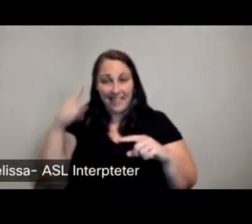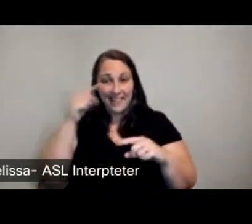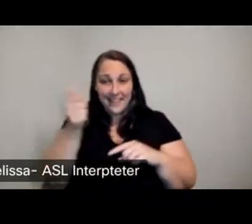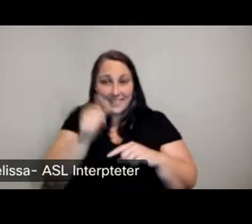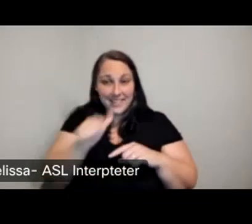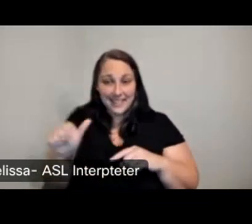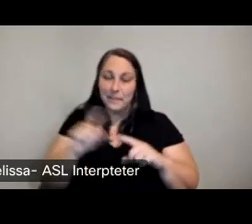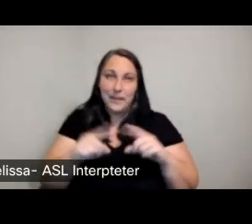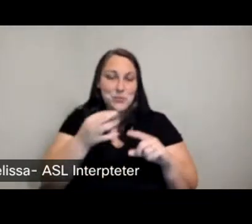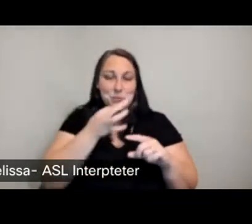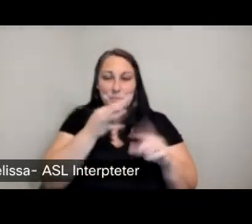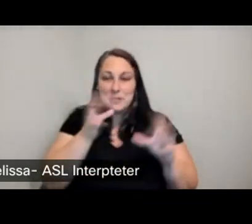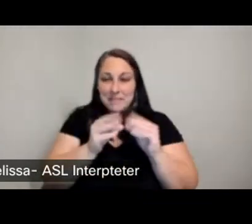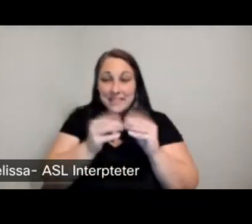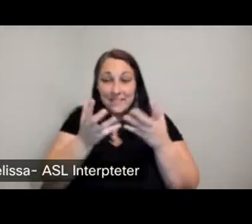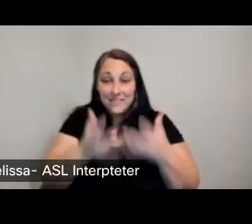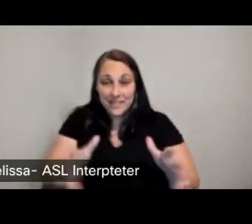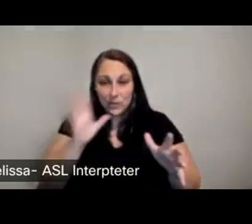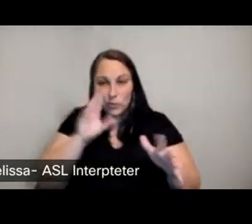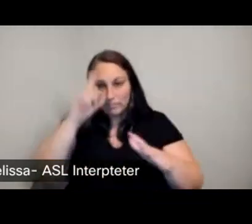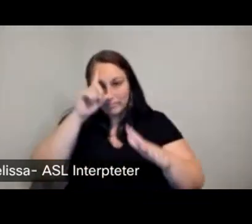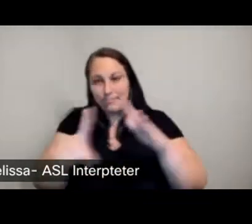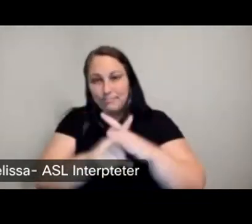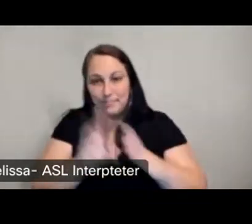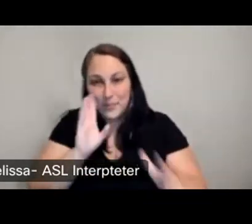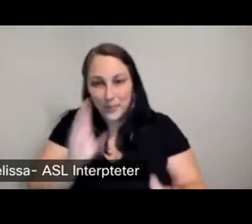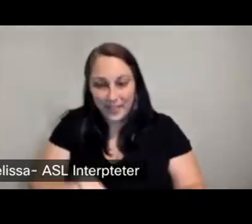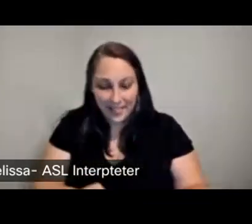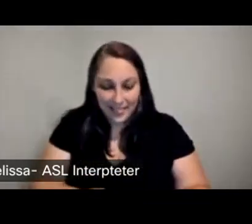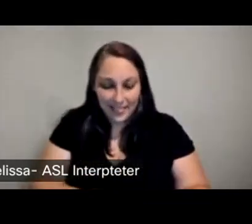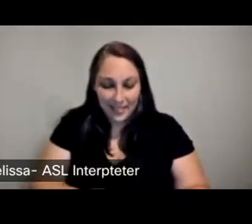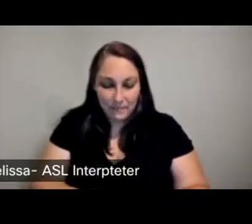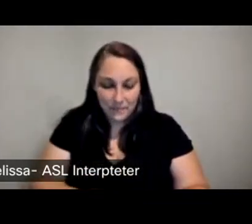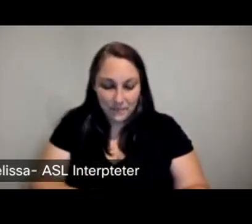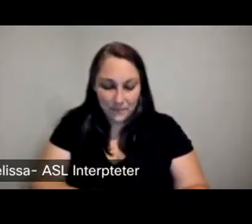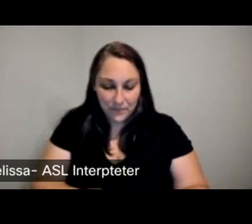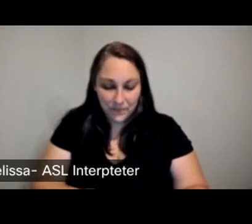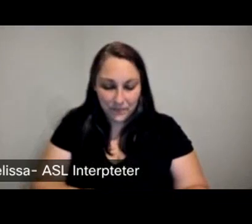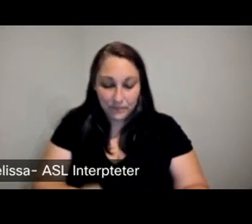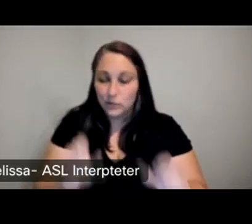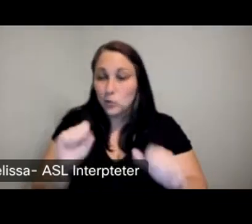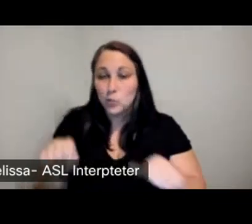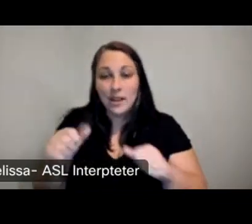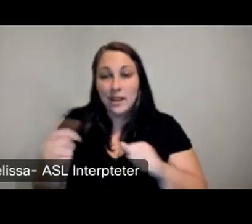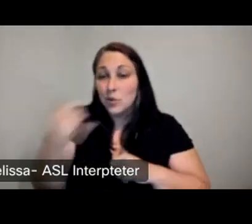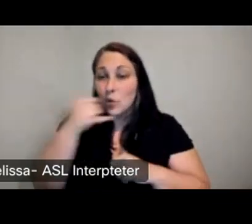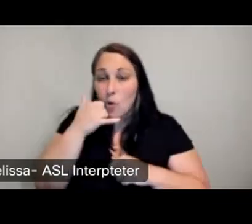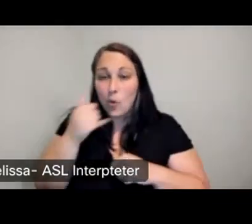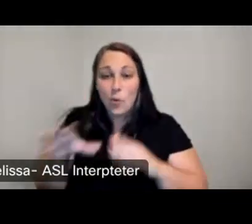over you can you can uh call us up and put our put it in the comments okay thank you